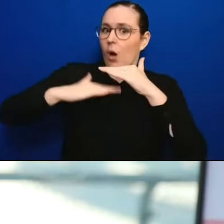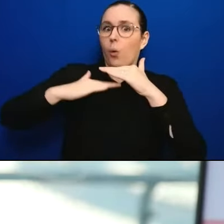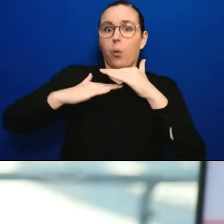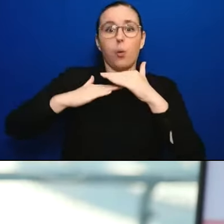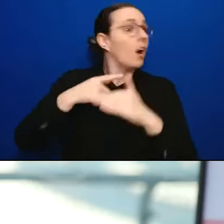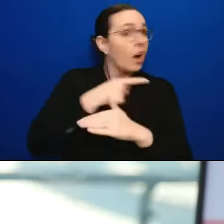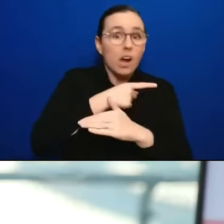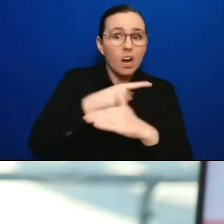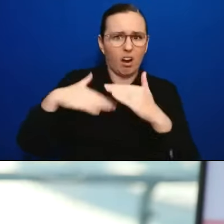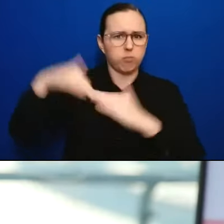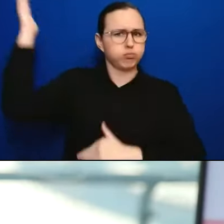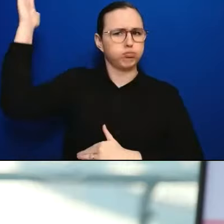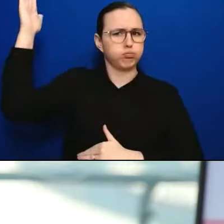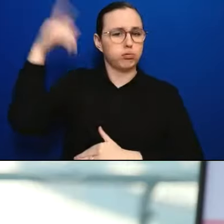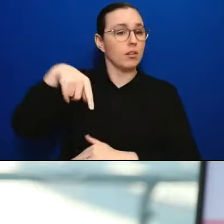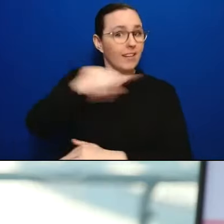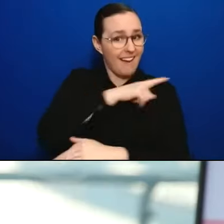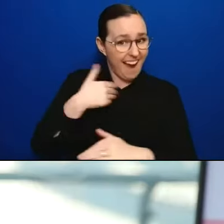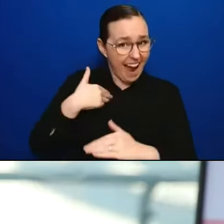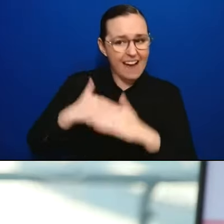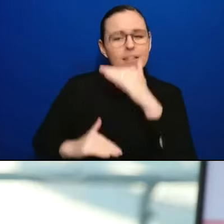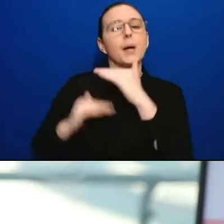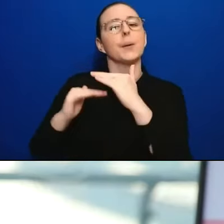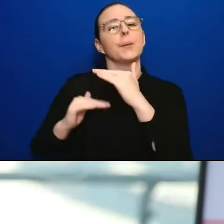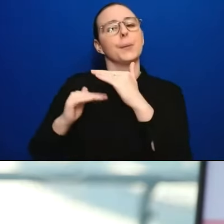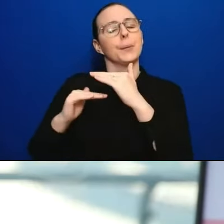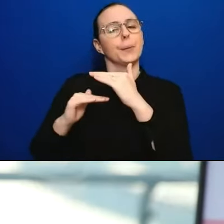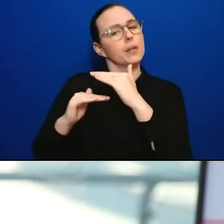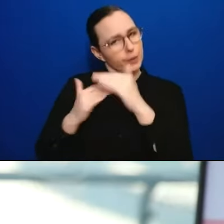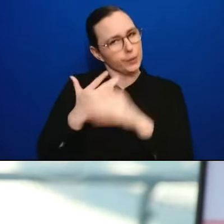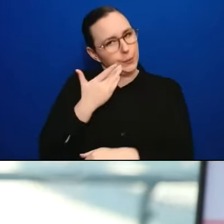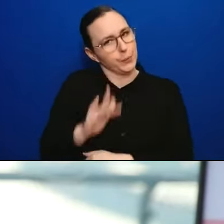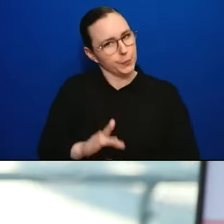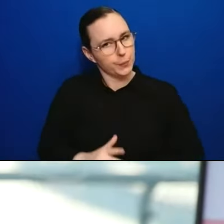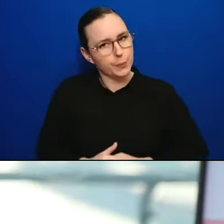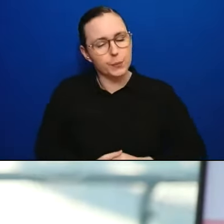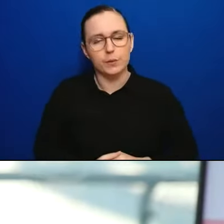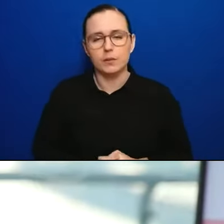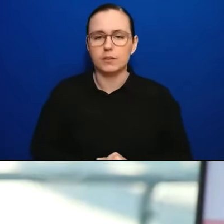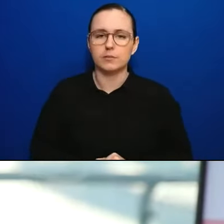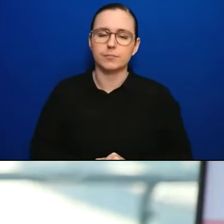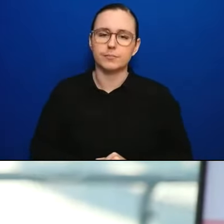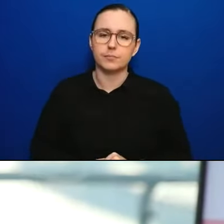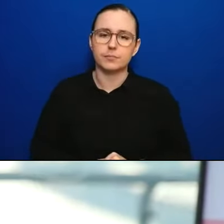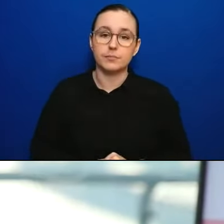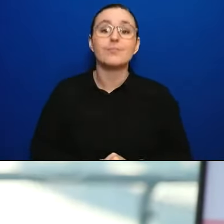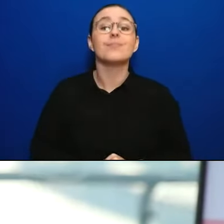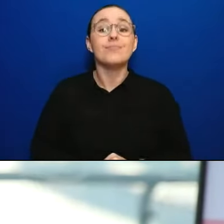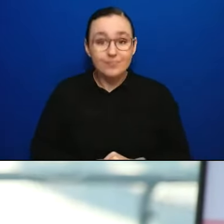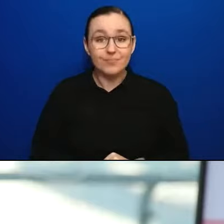Even though we're stretched. The other measures that have